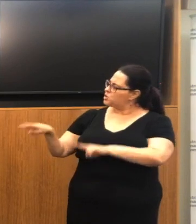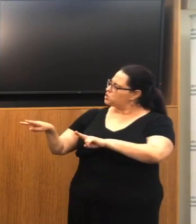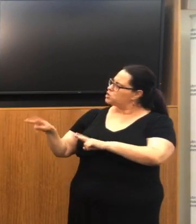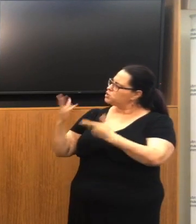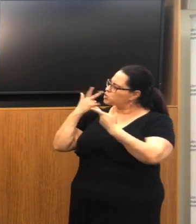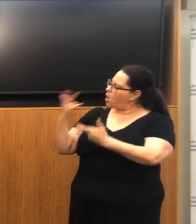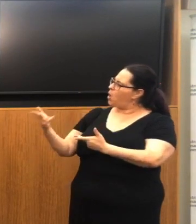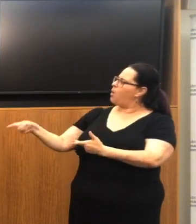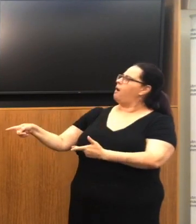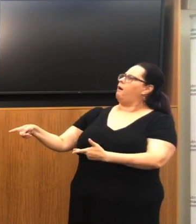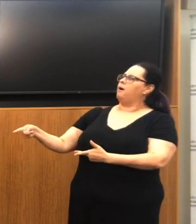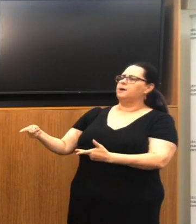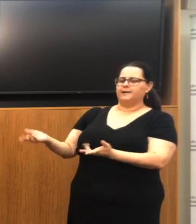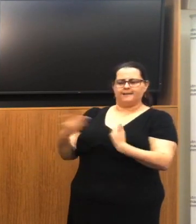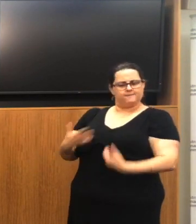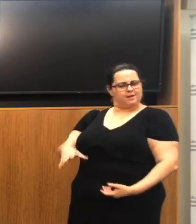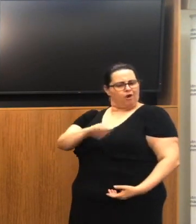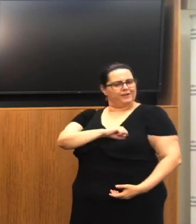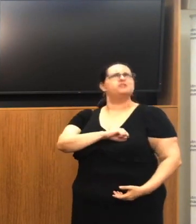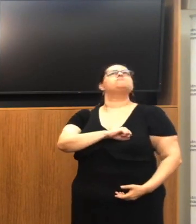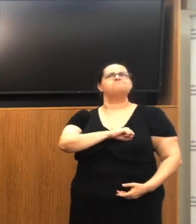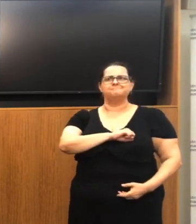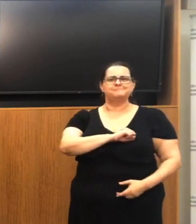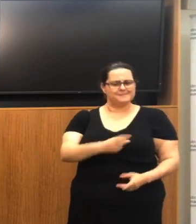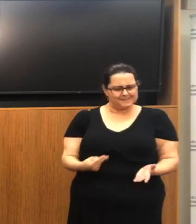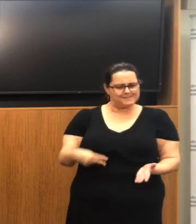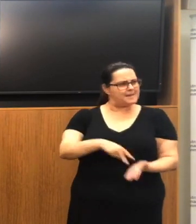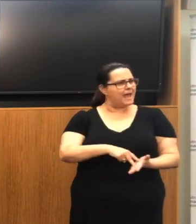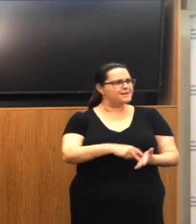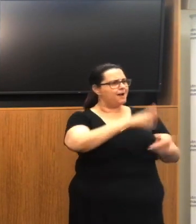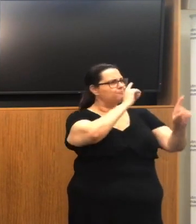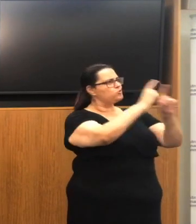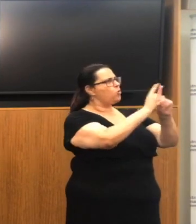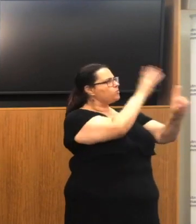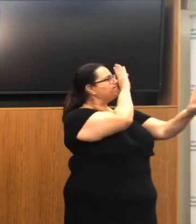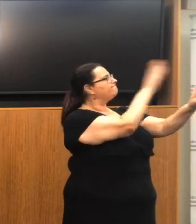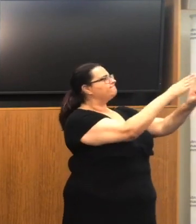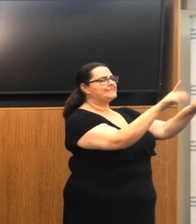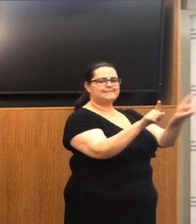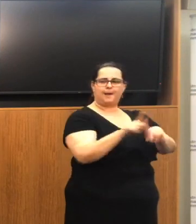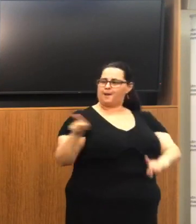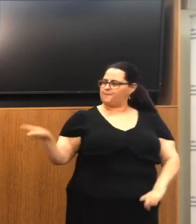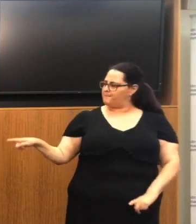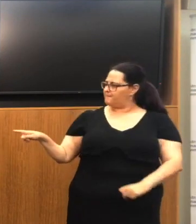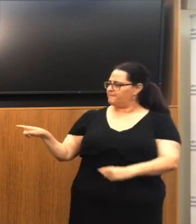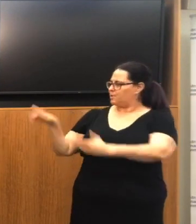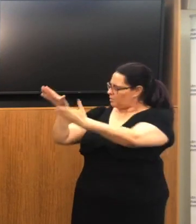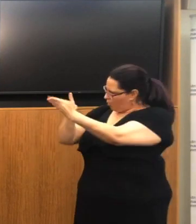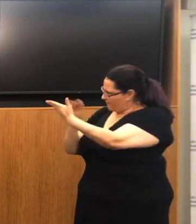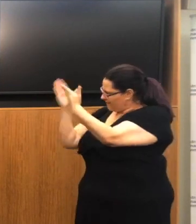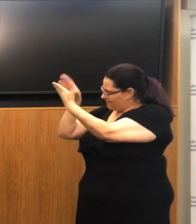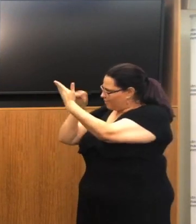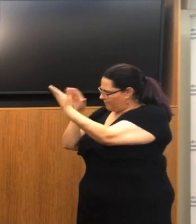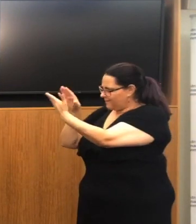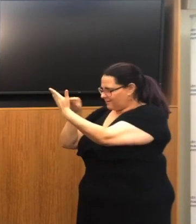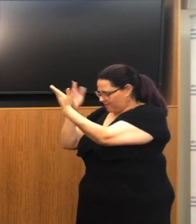to stand up and talk about I think they're wrong in this country.